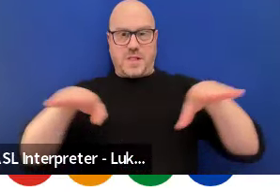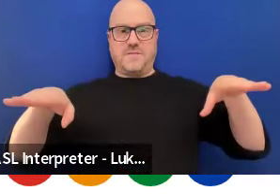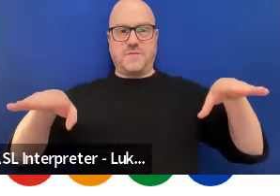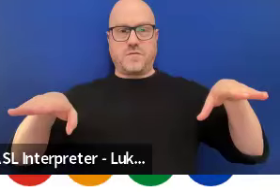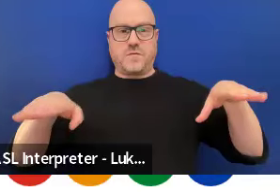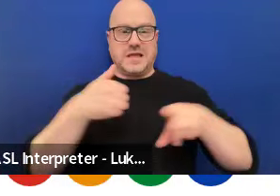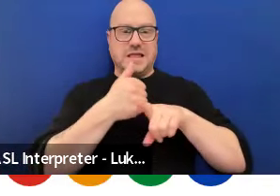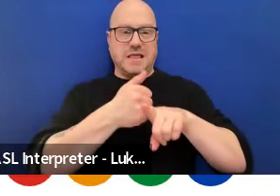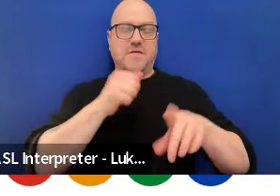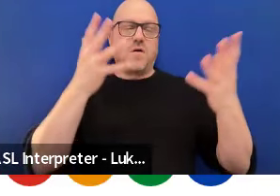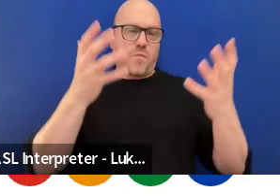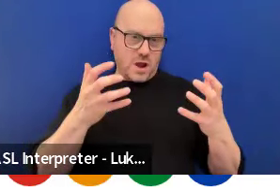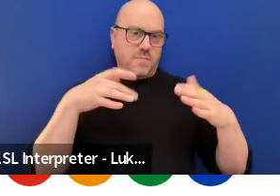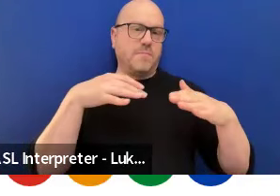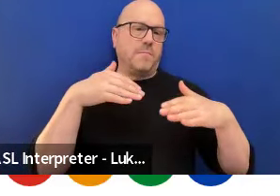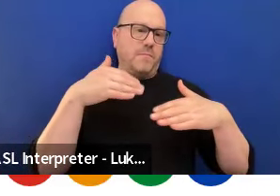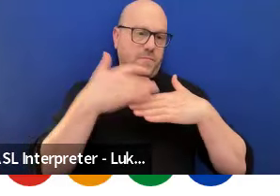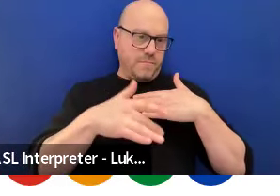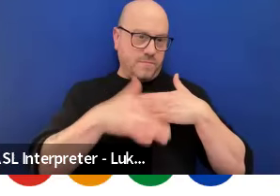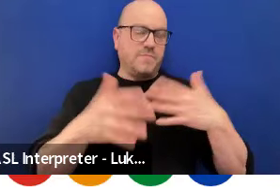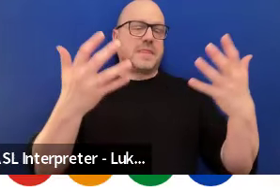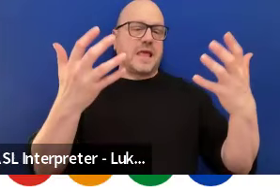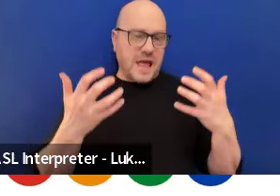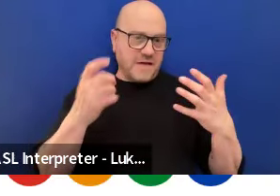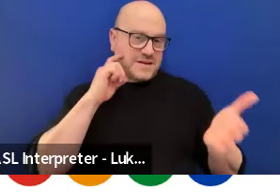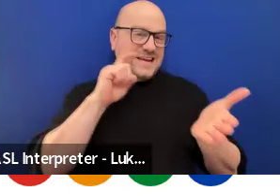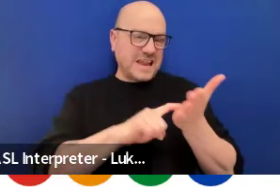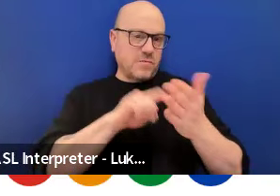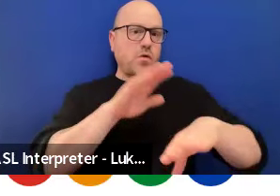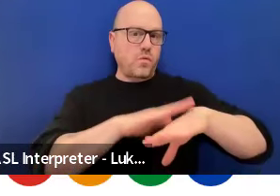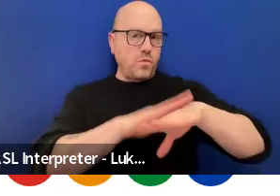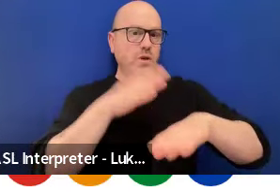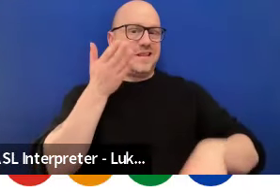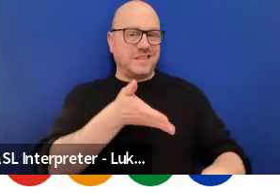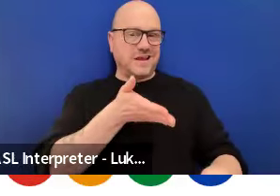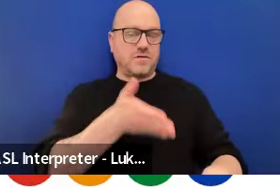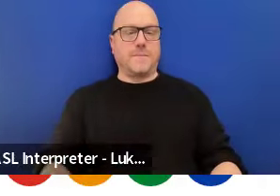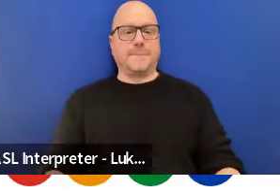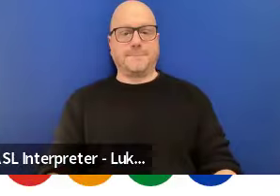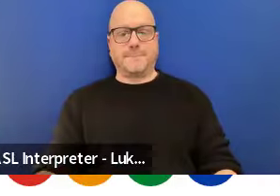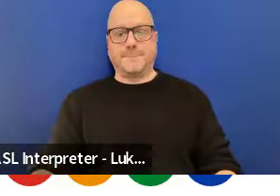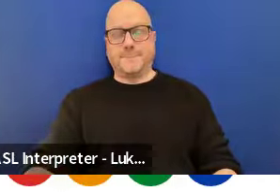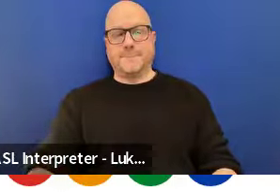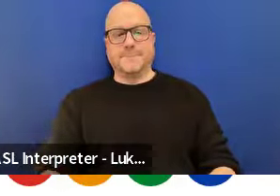SURE THAT -- WHAT WE REFER TO AS THE PRIMARY ACCESSIBLE AREA OF THE PLATFORM, THAT IS AVAILABLE AND